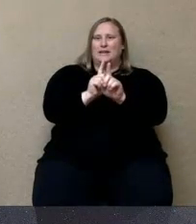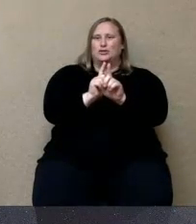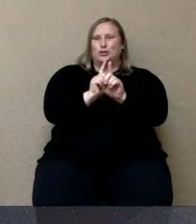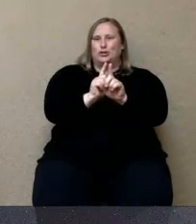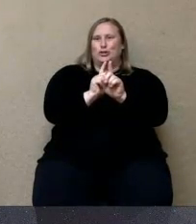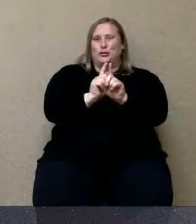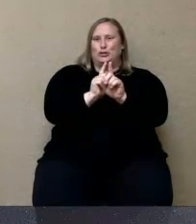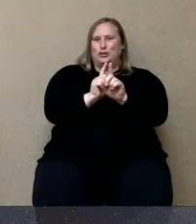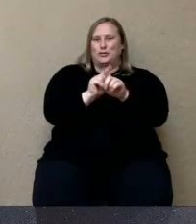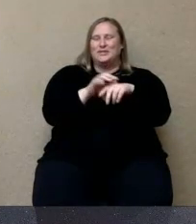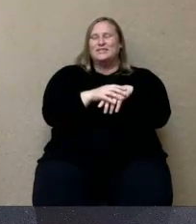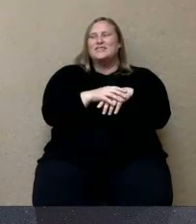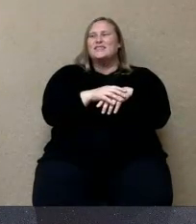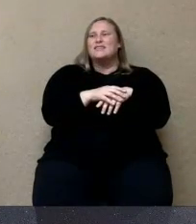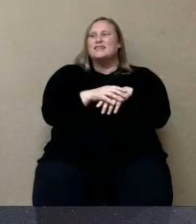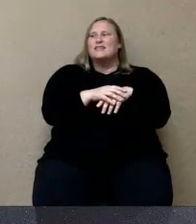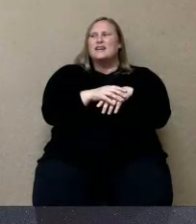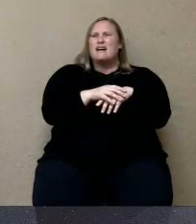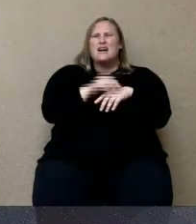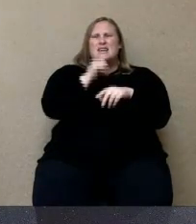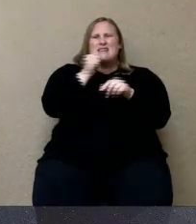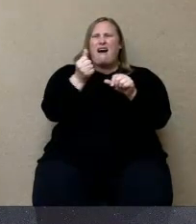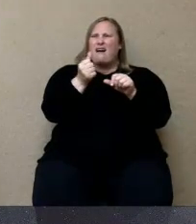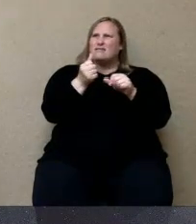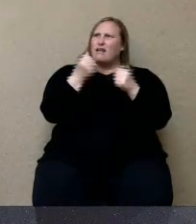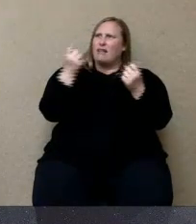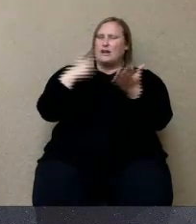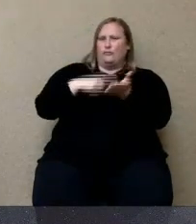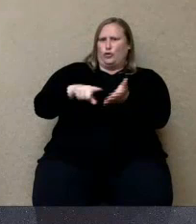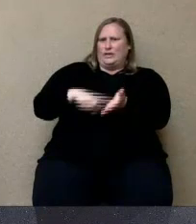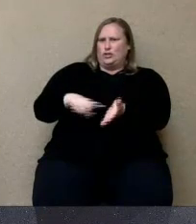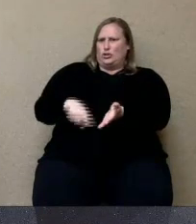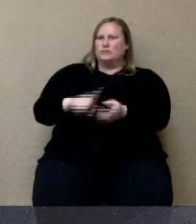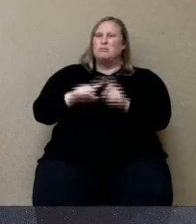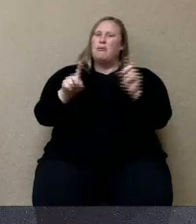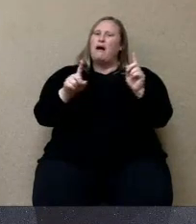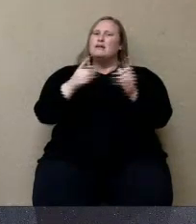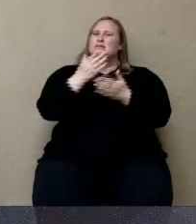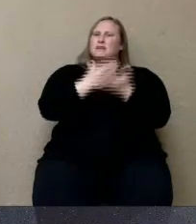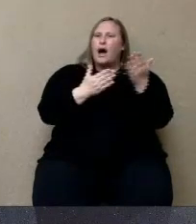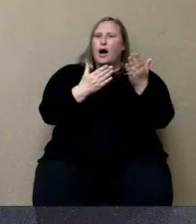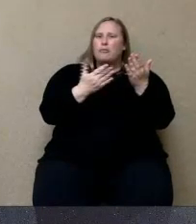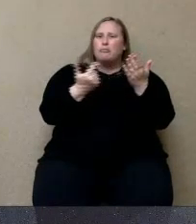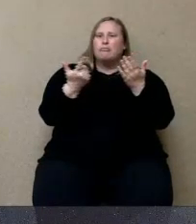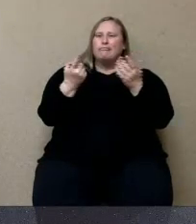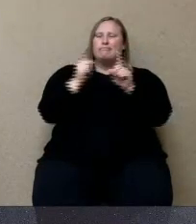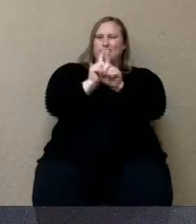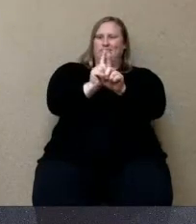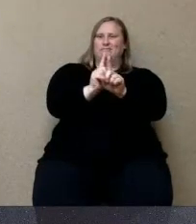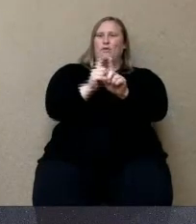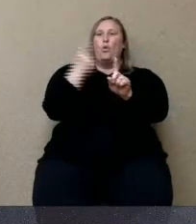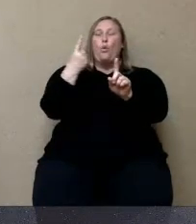There's been not a ton of research, but there's been some recent research about pairing an older, competent,